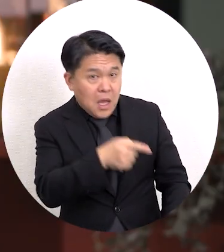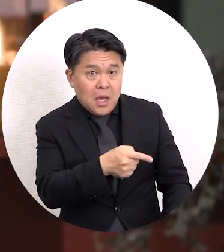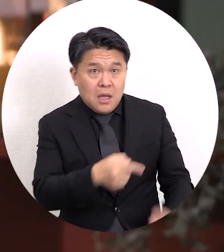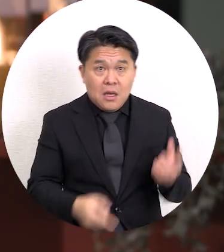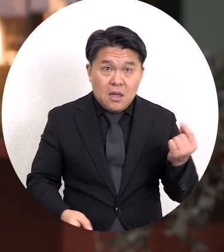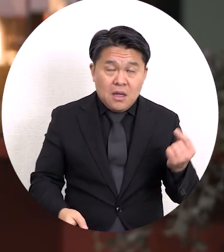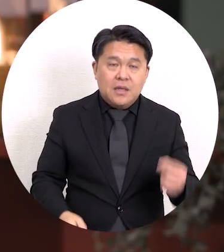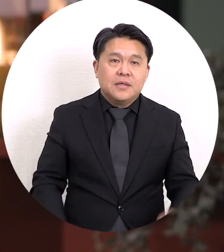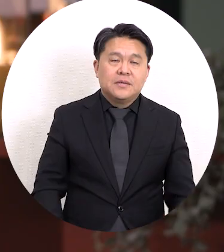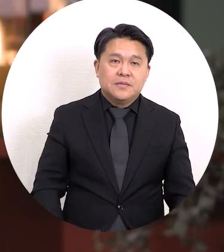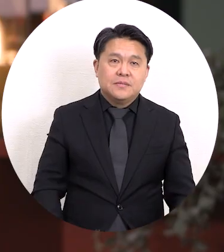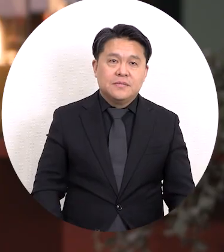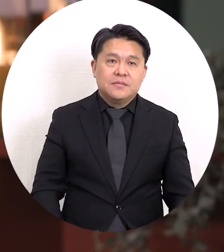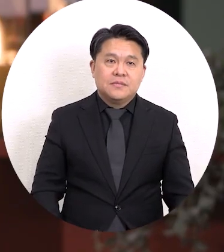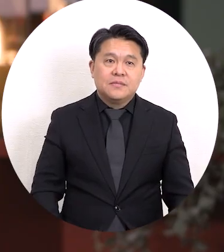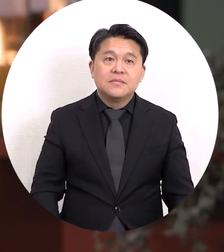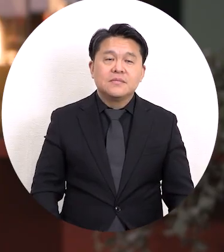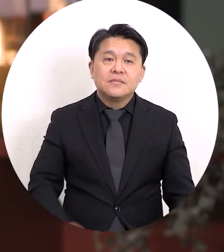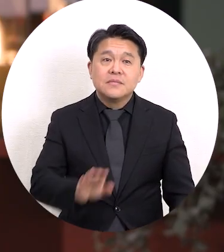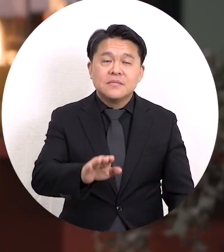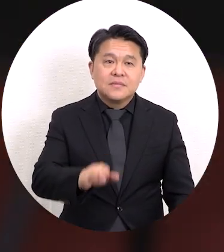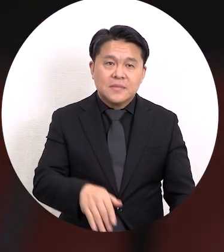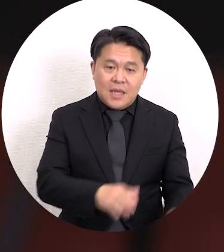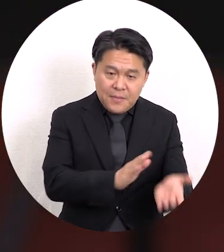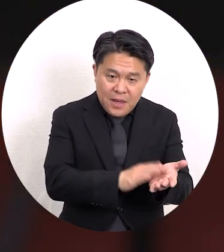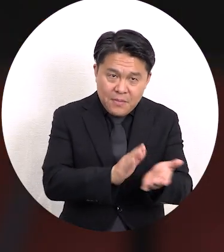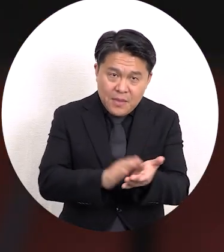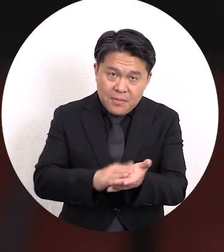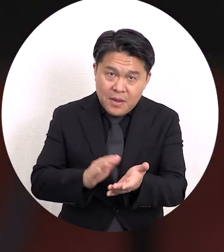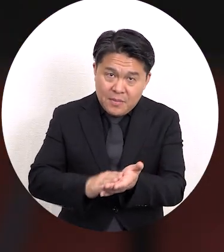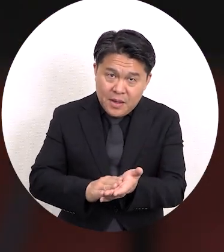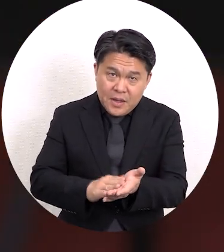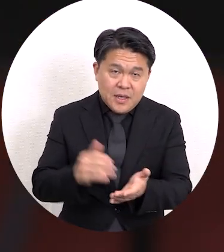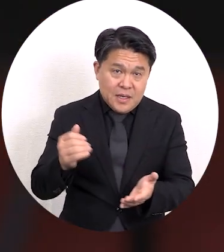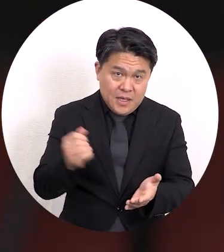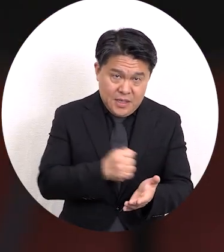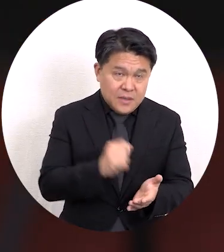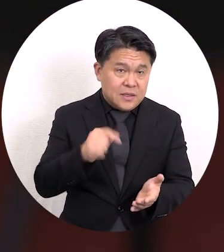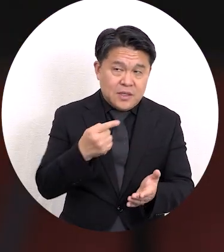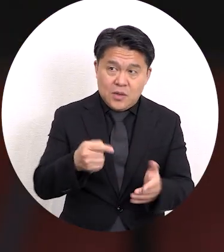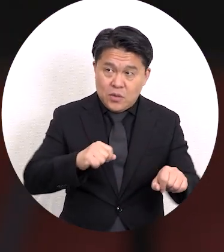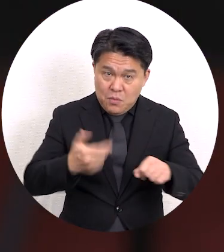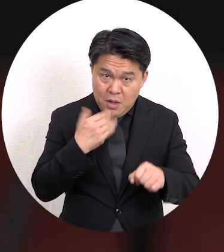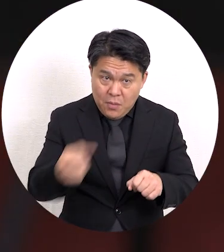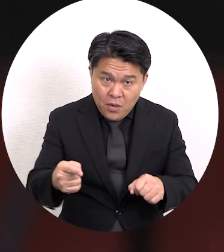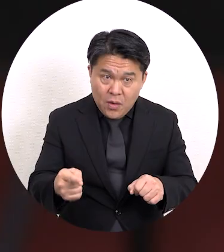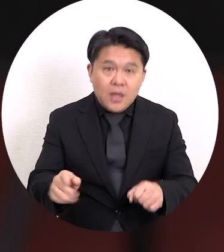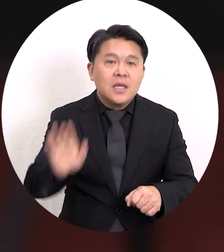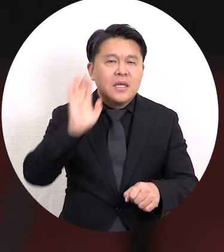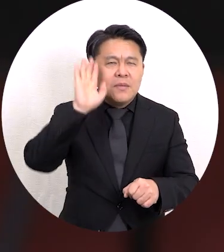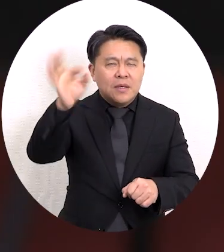So, the important thing is having this beat allows you to do something: you can predict the future.